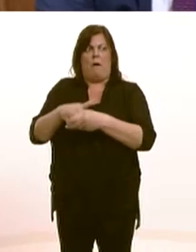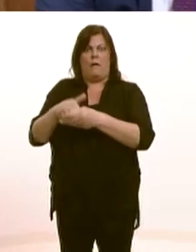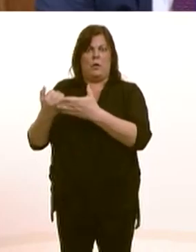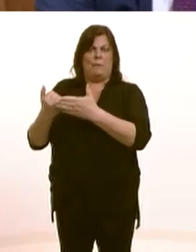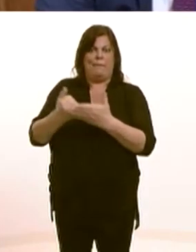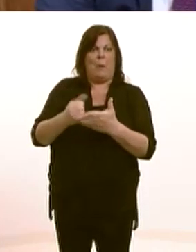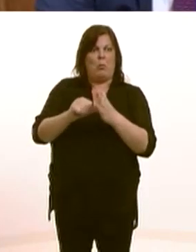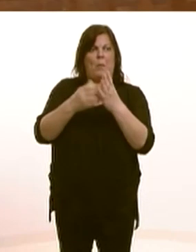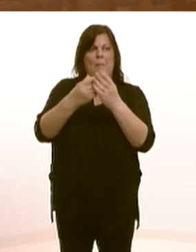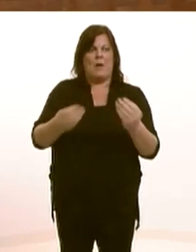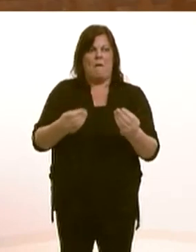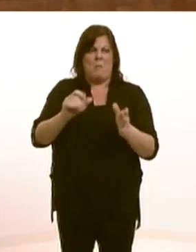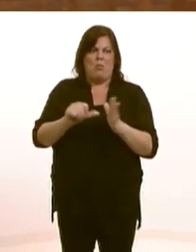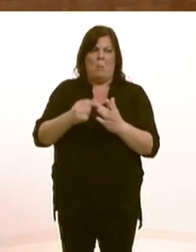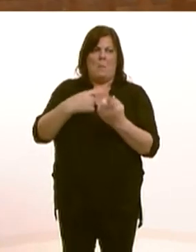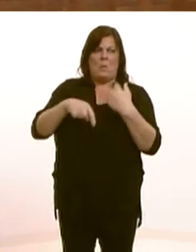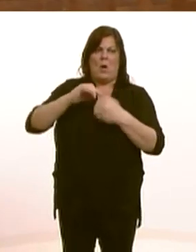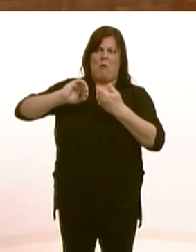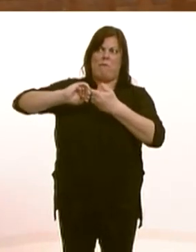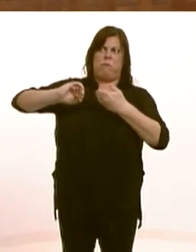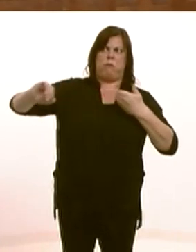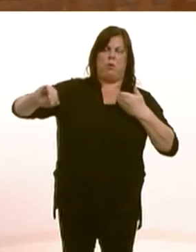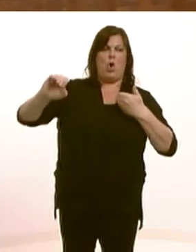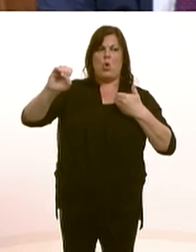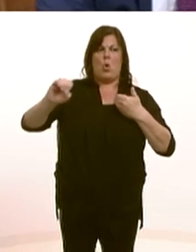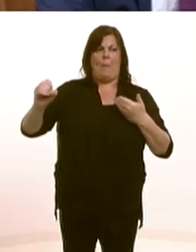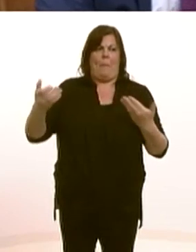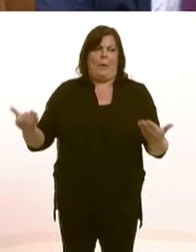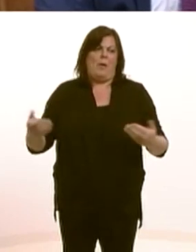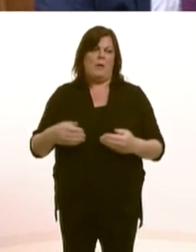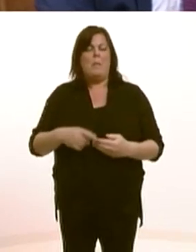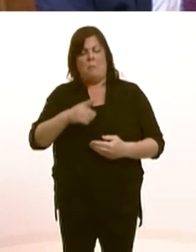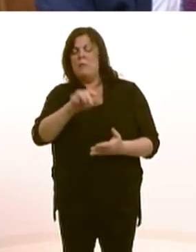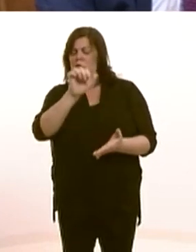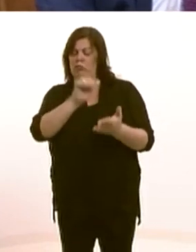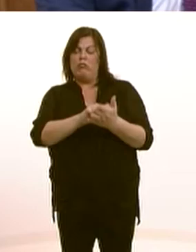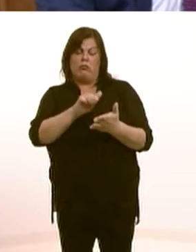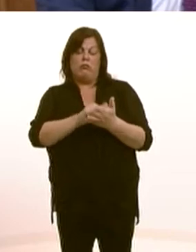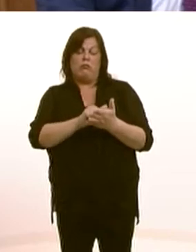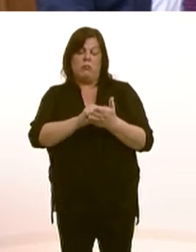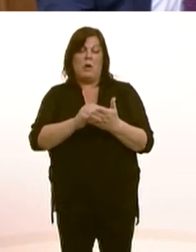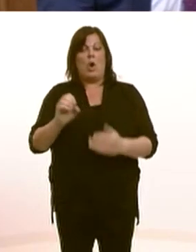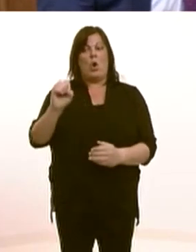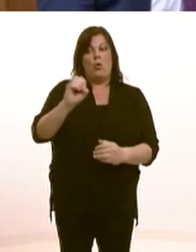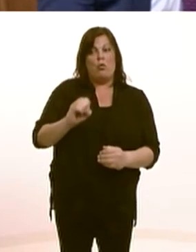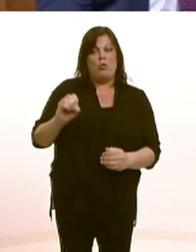Thatís the issue. We wonít have a voice in it. But heís right: itís hugely important this is treated as a European challenge and that